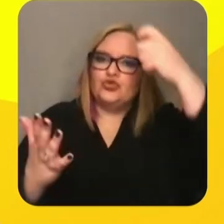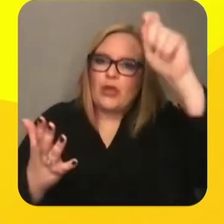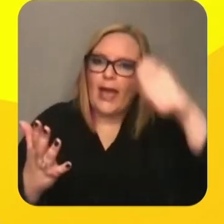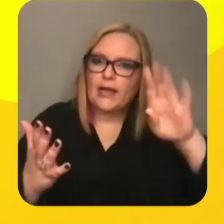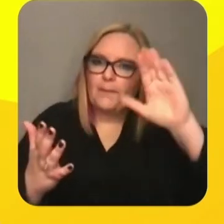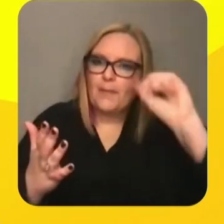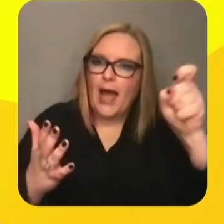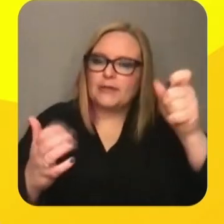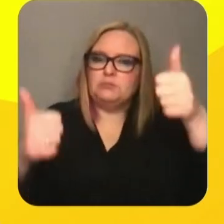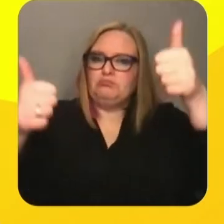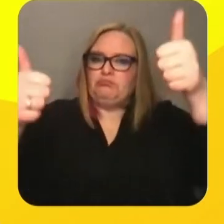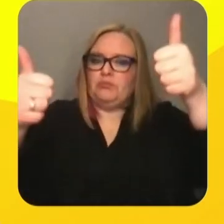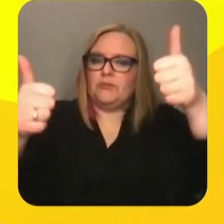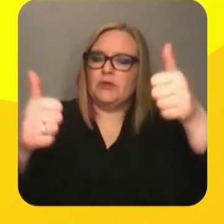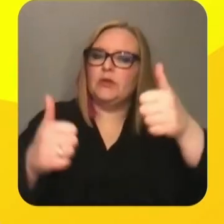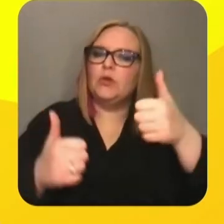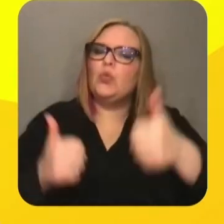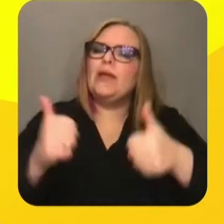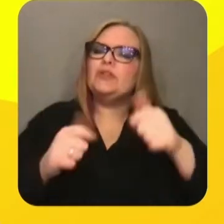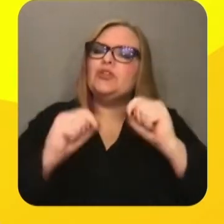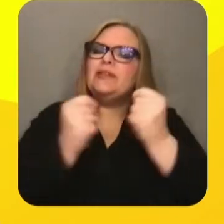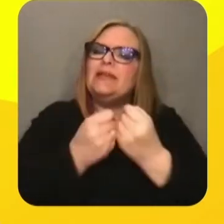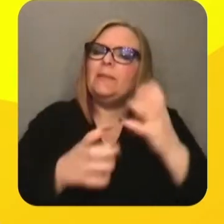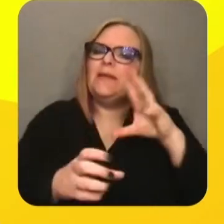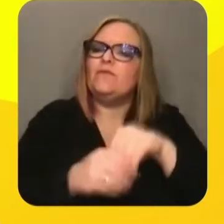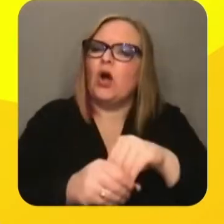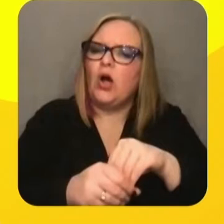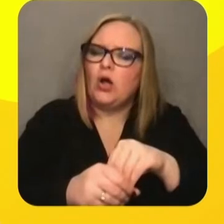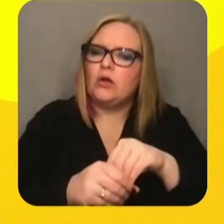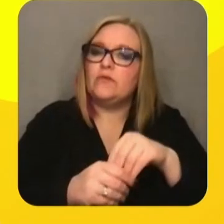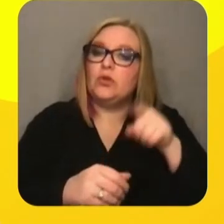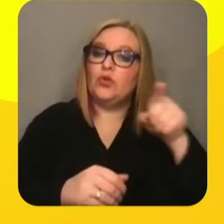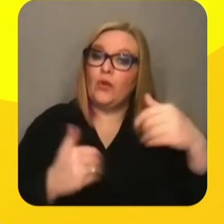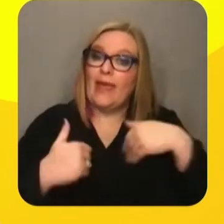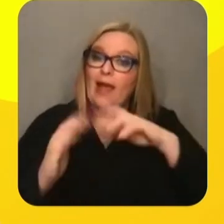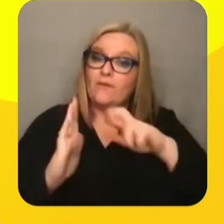Are they in roles that have the ability to influence outcomes?